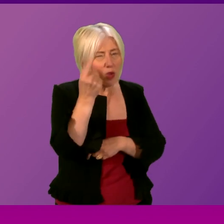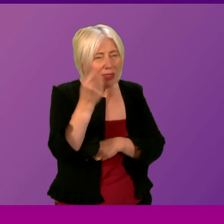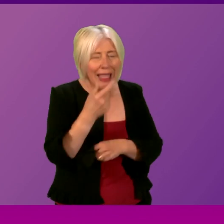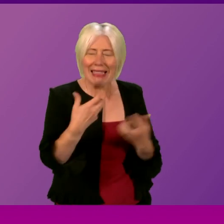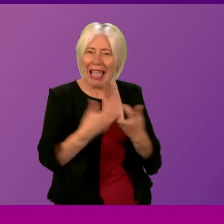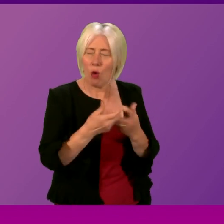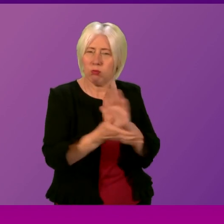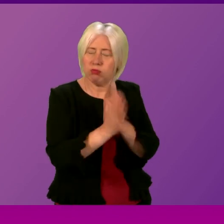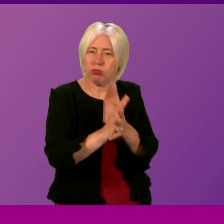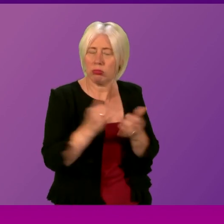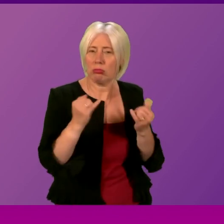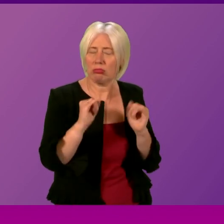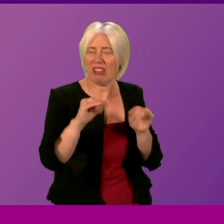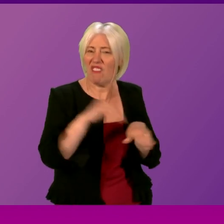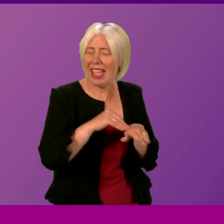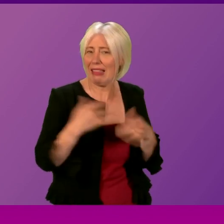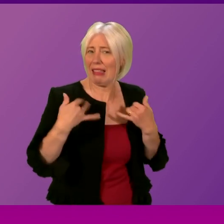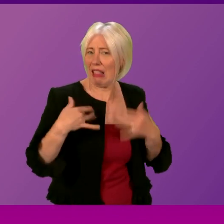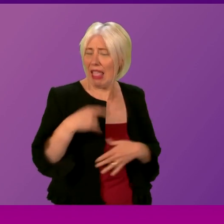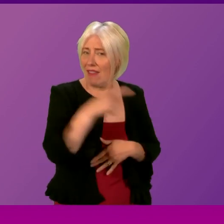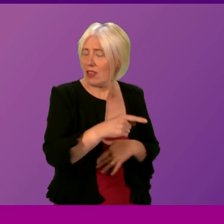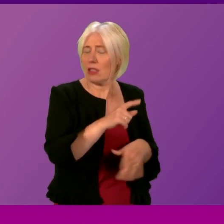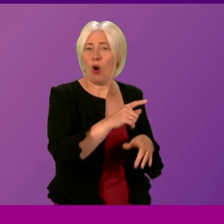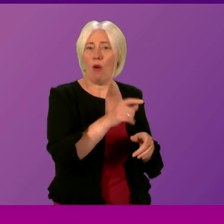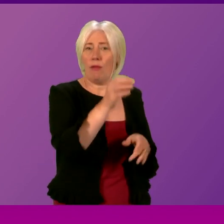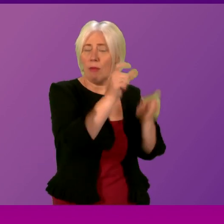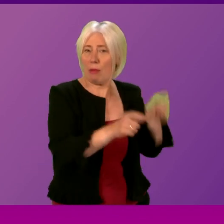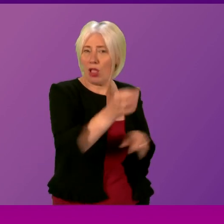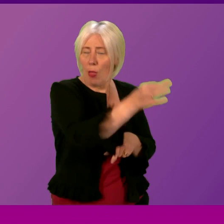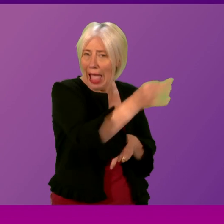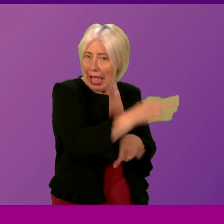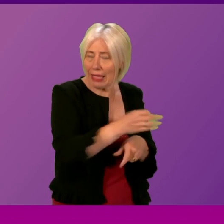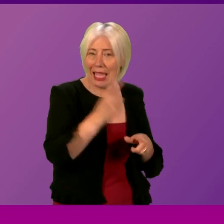ministers join me in lobbying Lloyds Banking Group to reverse those devastating cuts to branches?